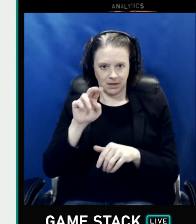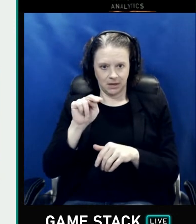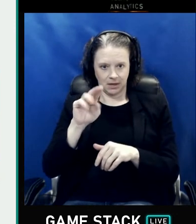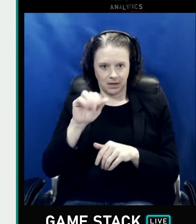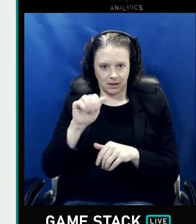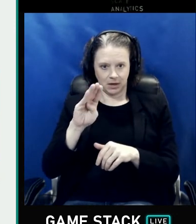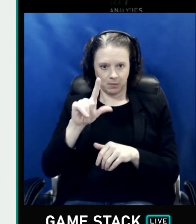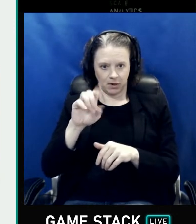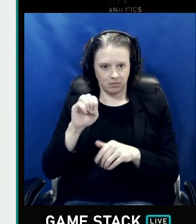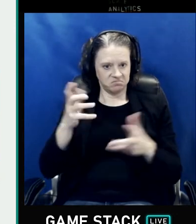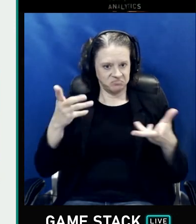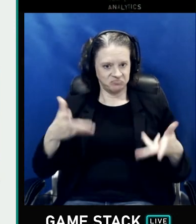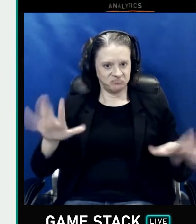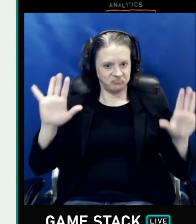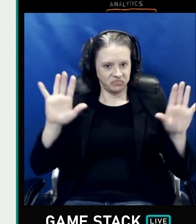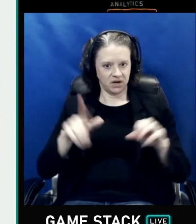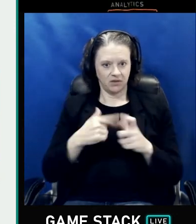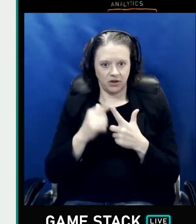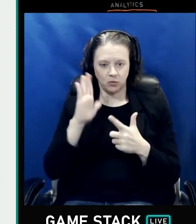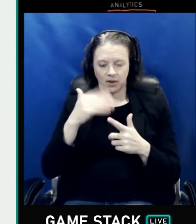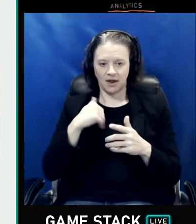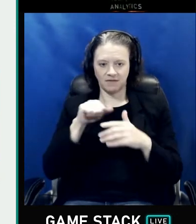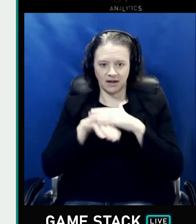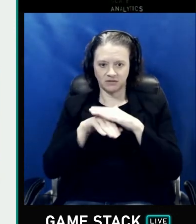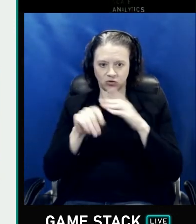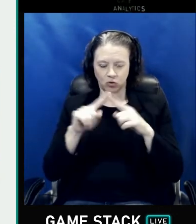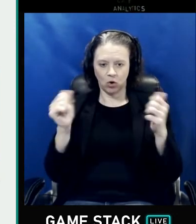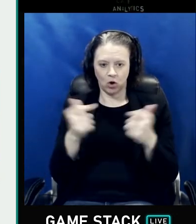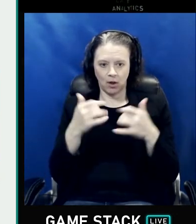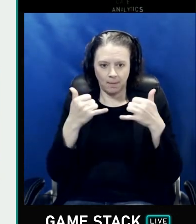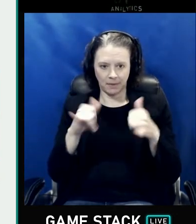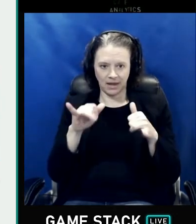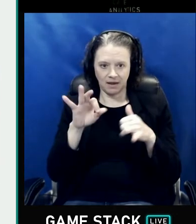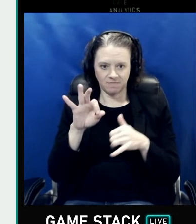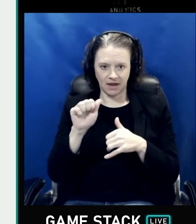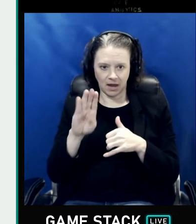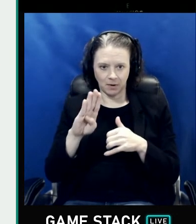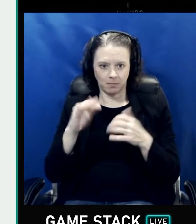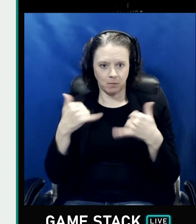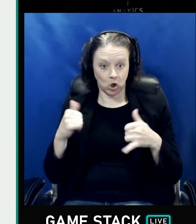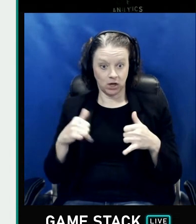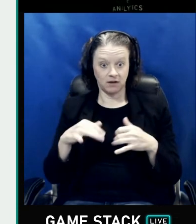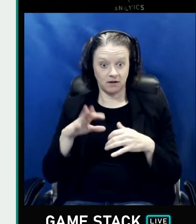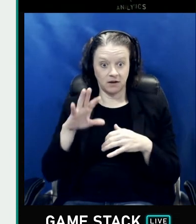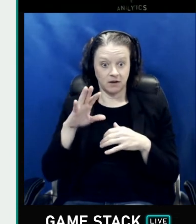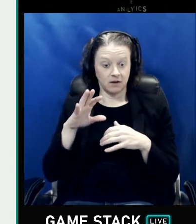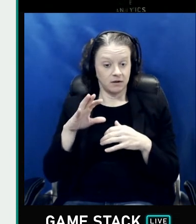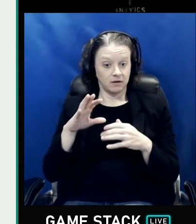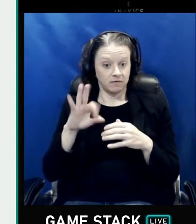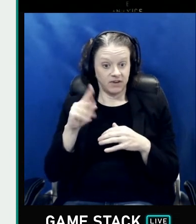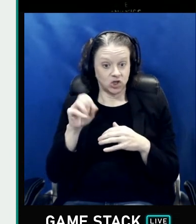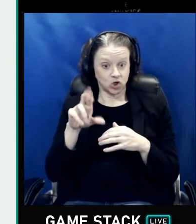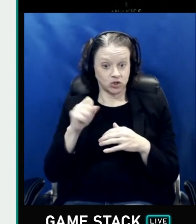You'll have access to all the PlayFab Party features that I've been talking about. Okay, so now that you're all set up,